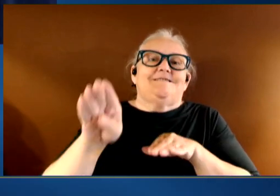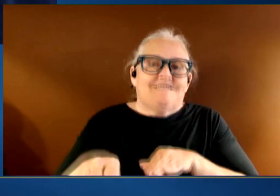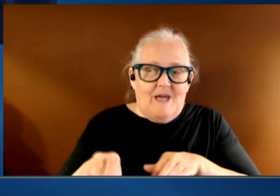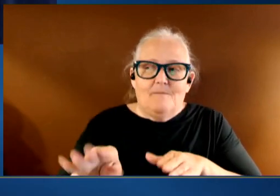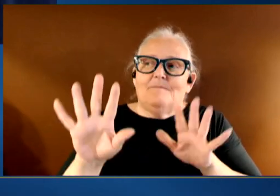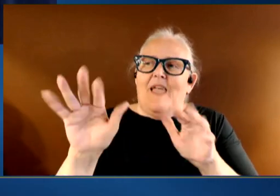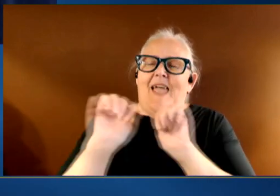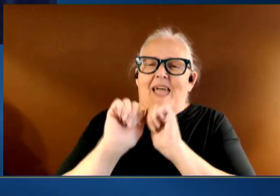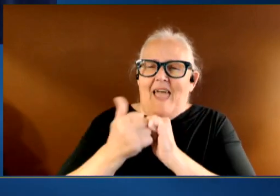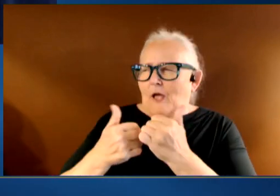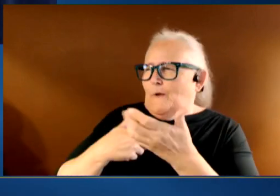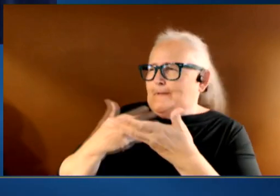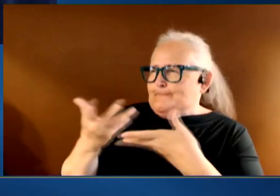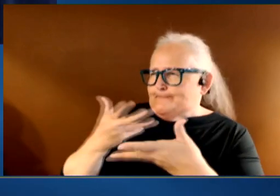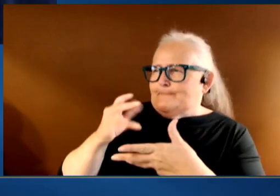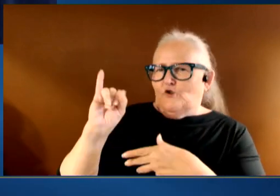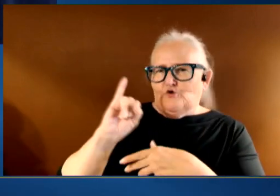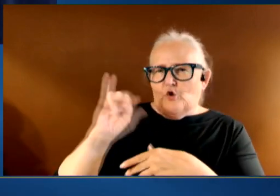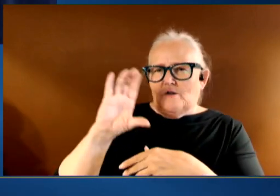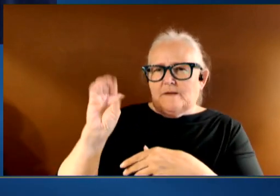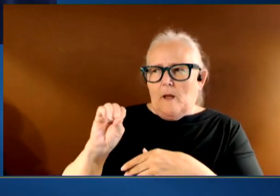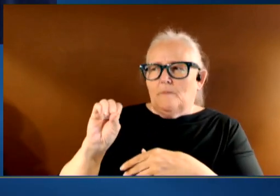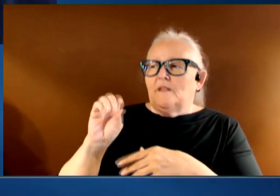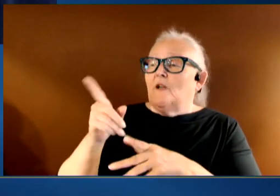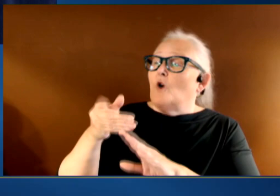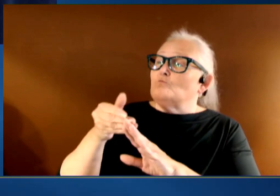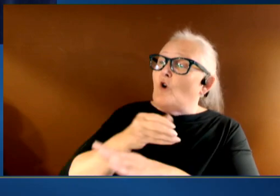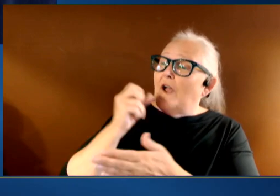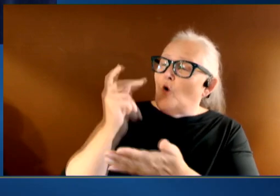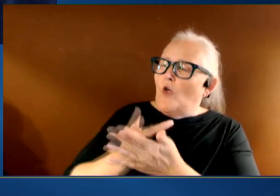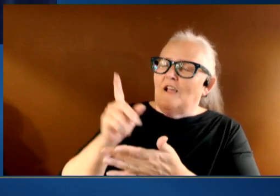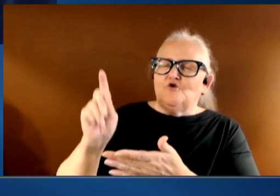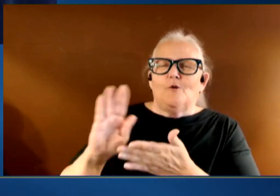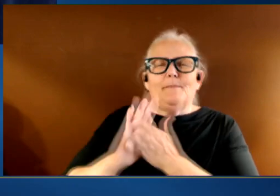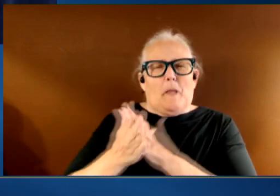companies to get prior authorization to be a much easier process. You know,